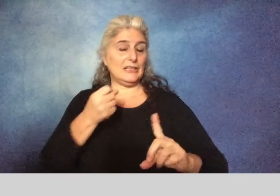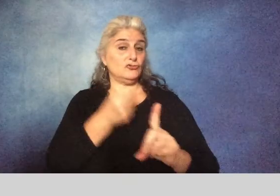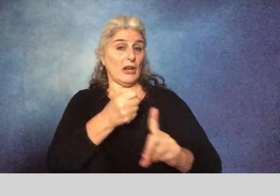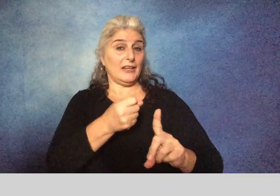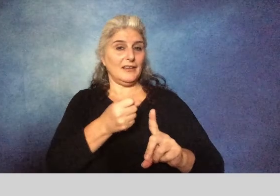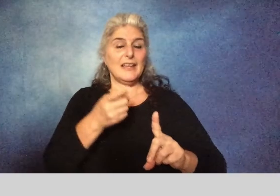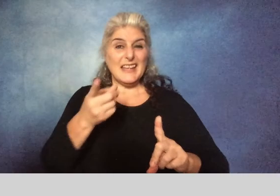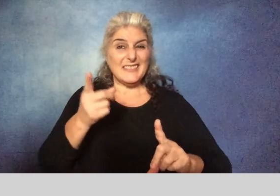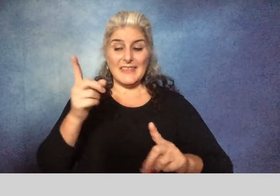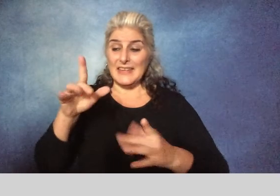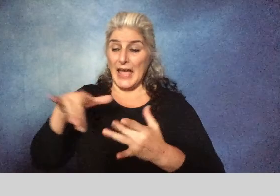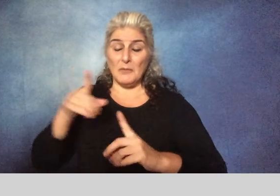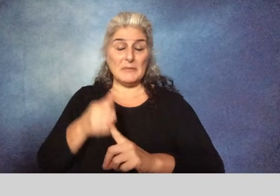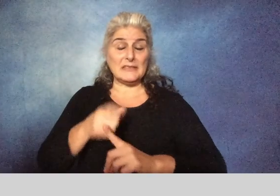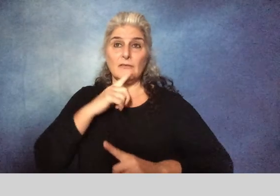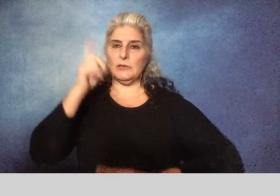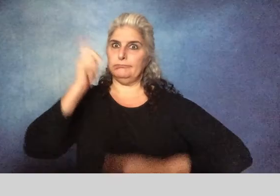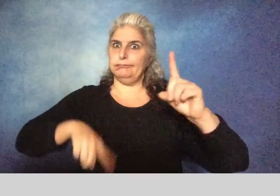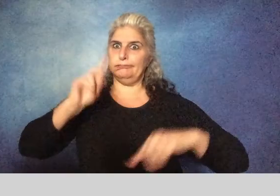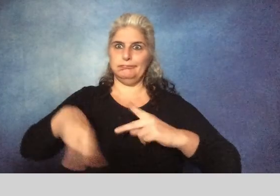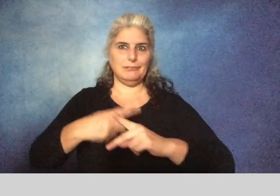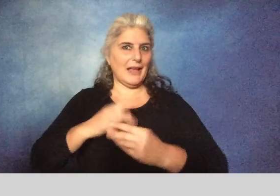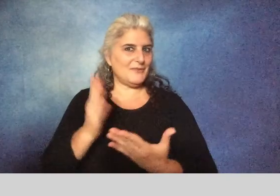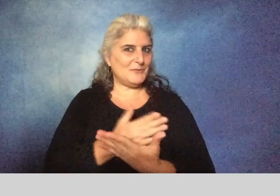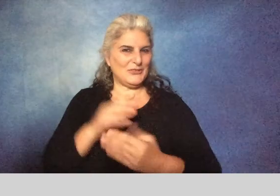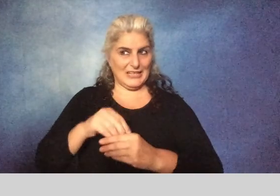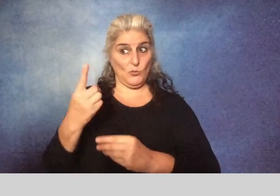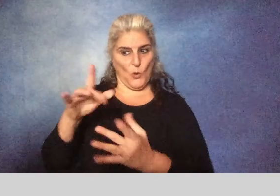The Go! Team is considered an indie band and this album features a lot of songs